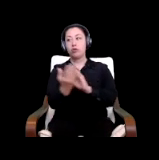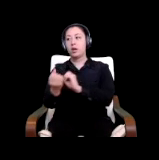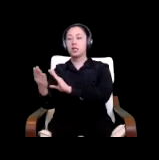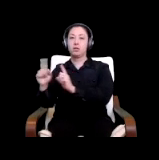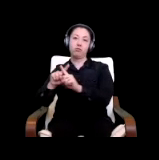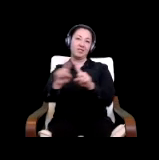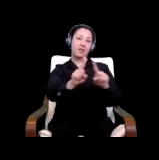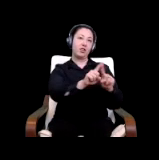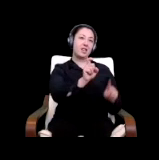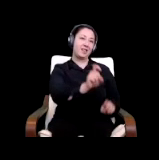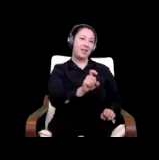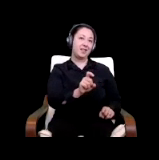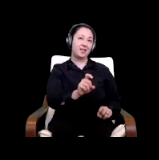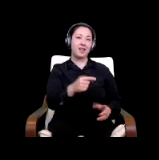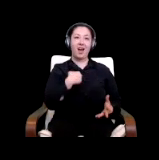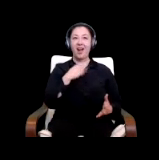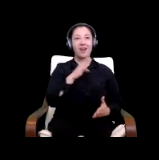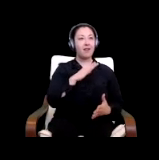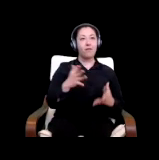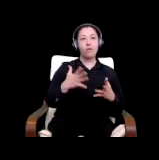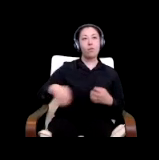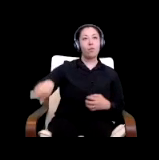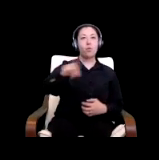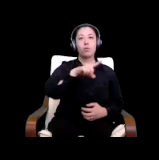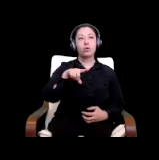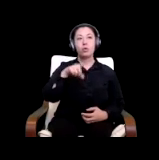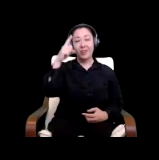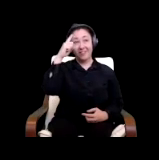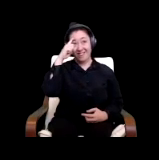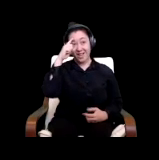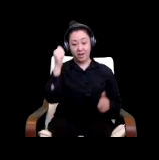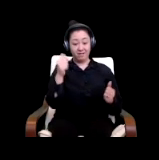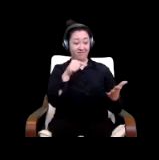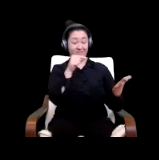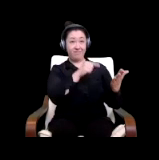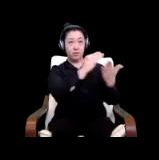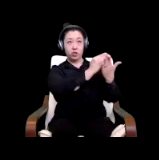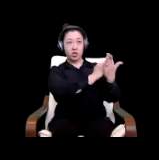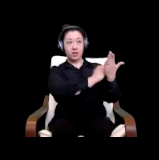I never want people to think with this checklist that we have made this tool that is just a